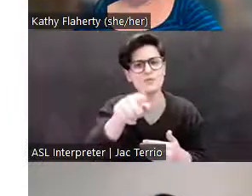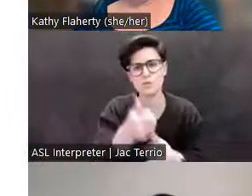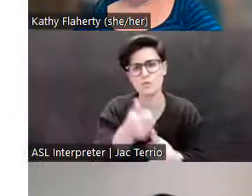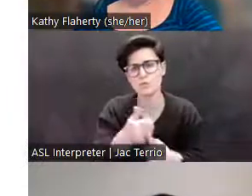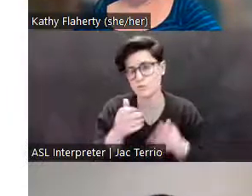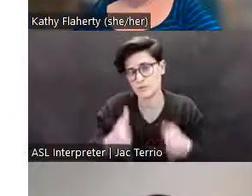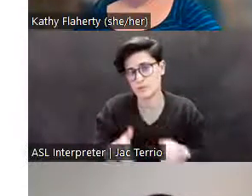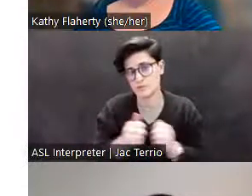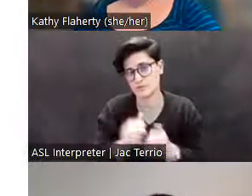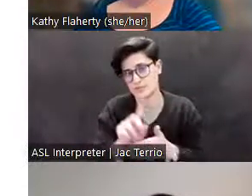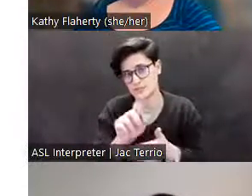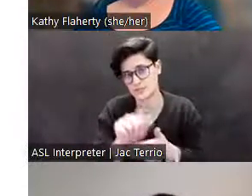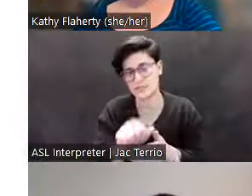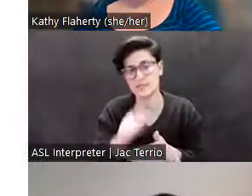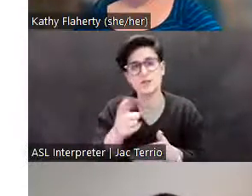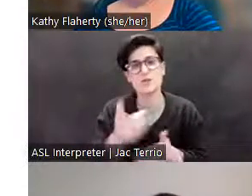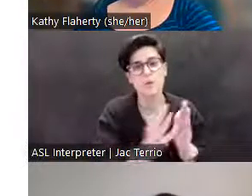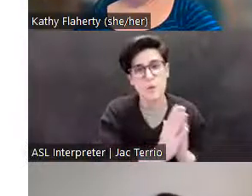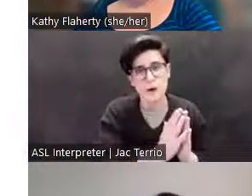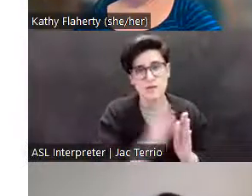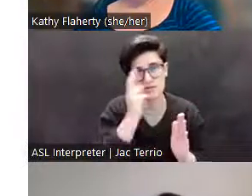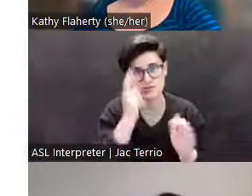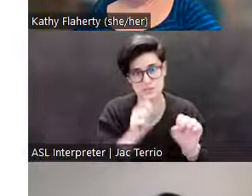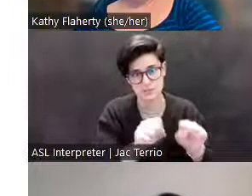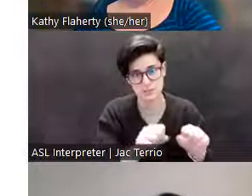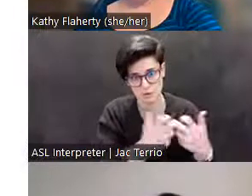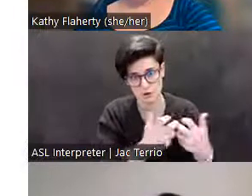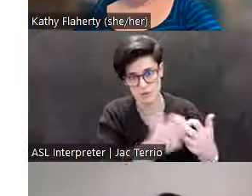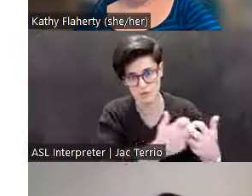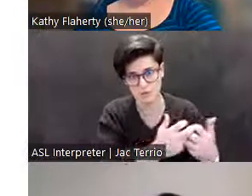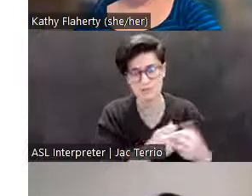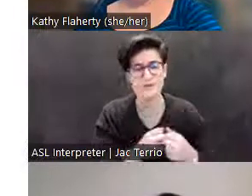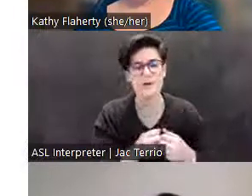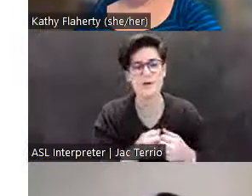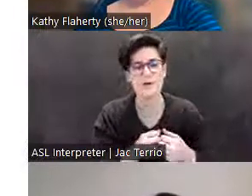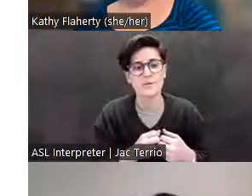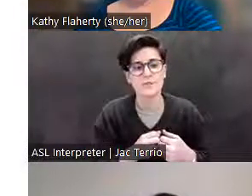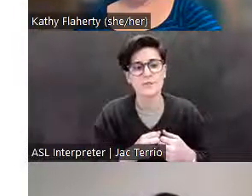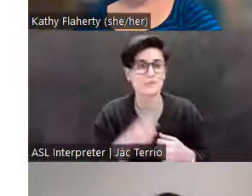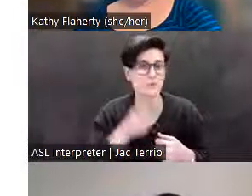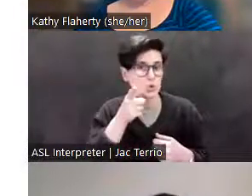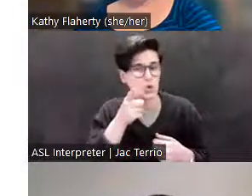and you request a reasonable accommodation. 15:28:00 And your employer or if you're an